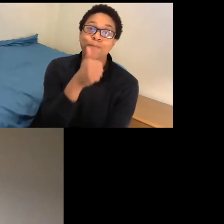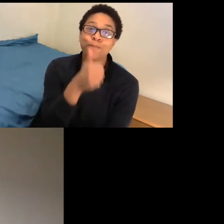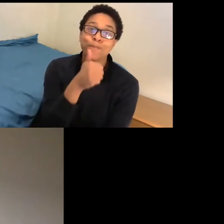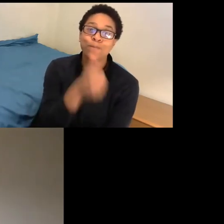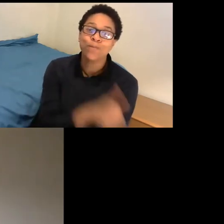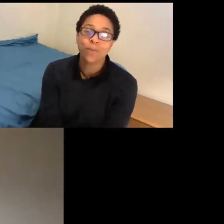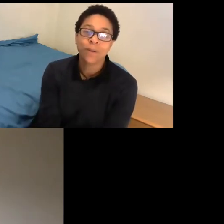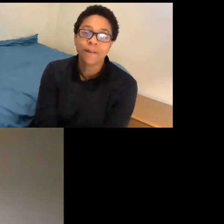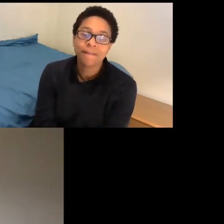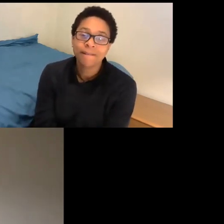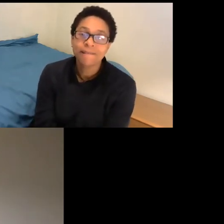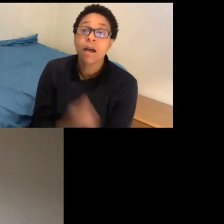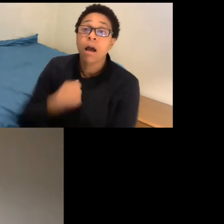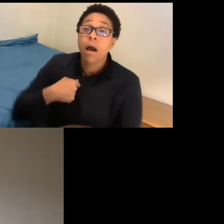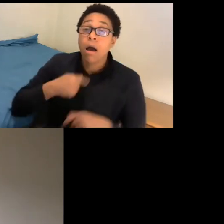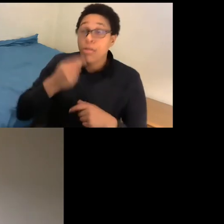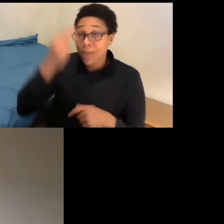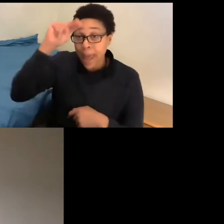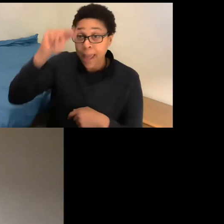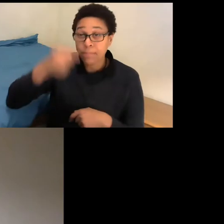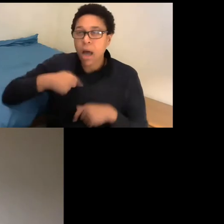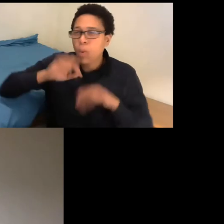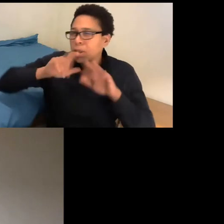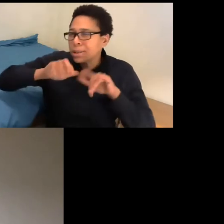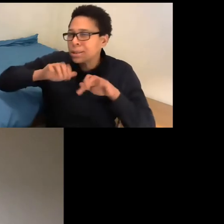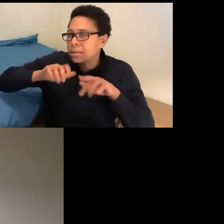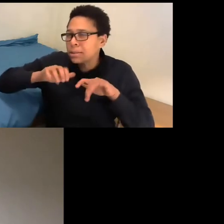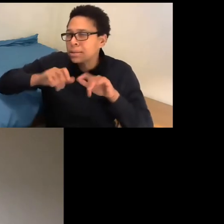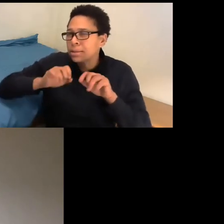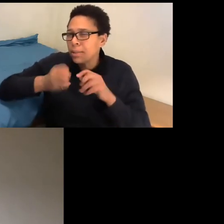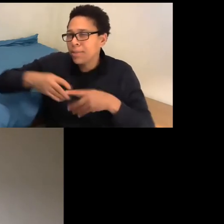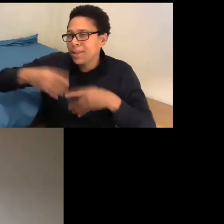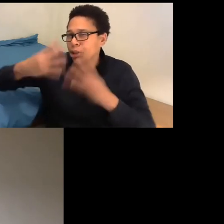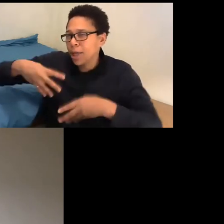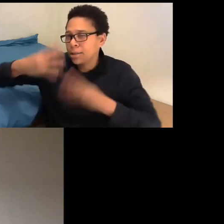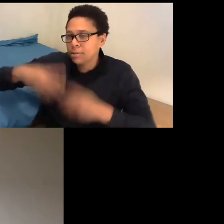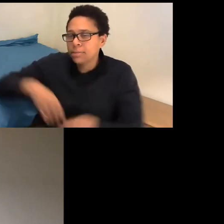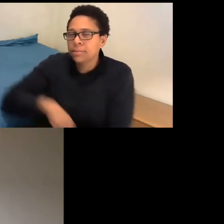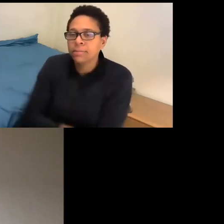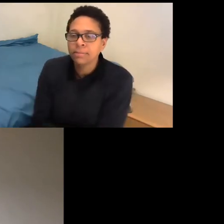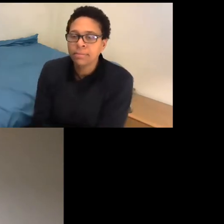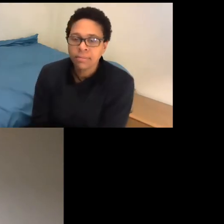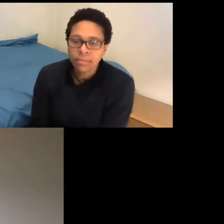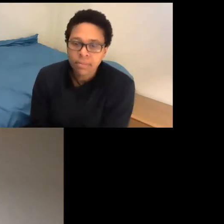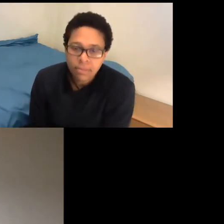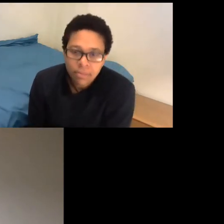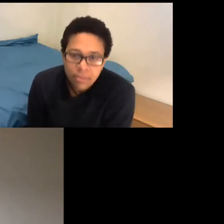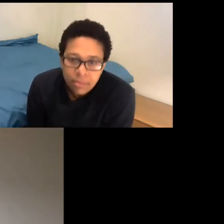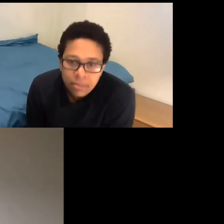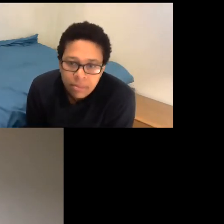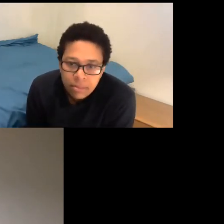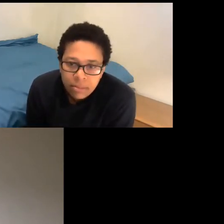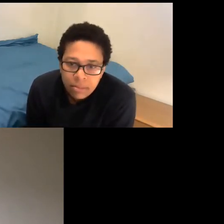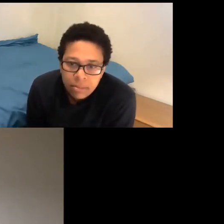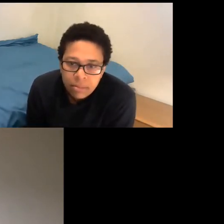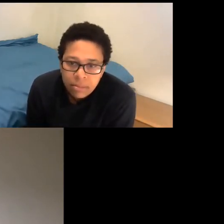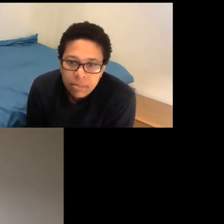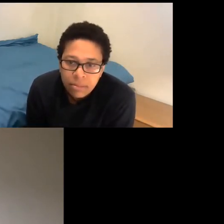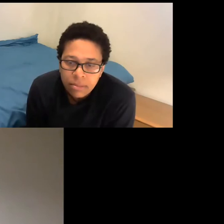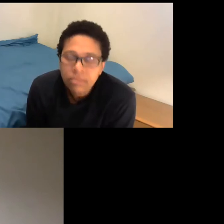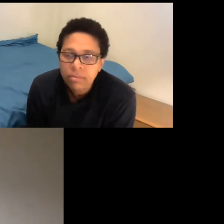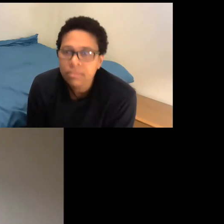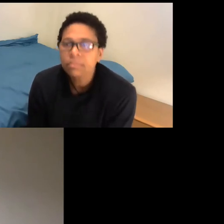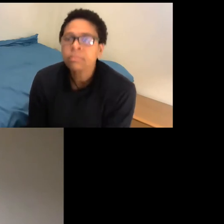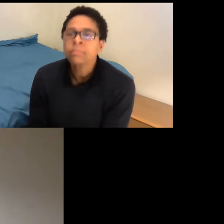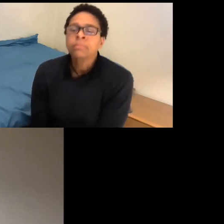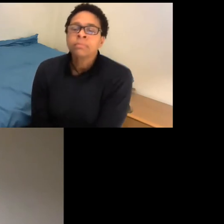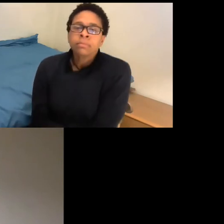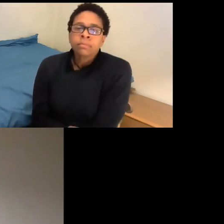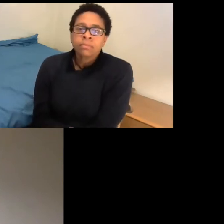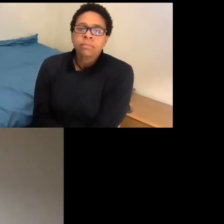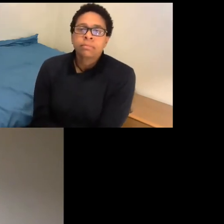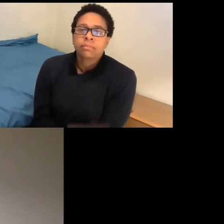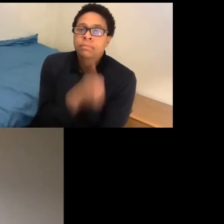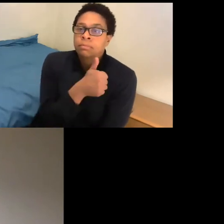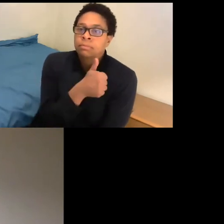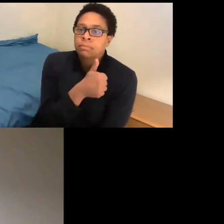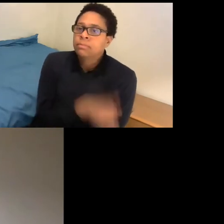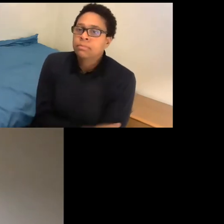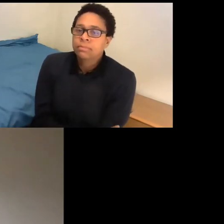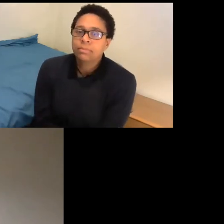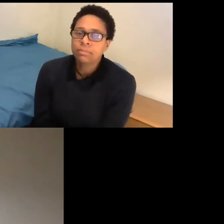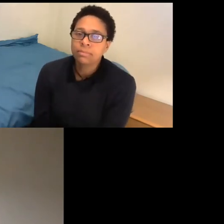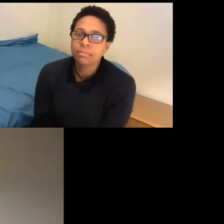Dr Shah: I'll type 'Scott Kugel' and 'Kecia Ali'... and read me